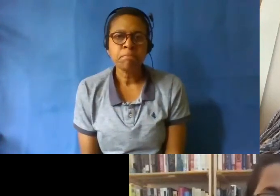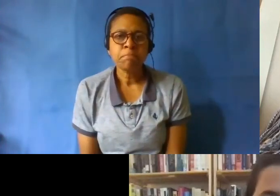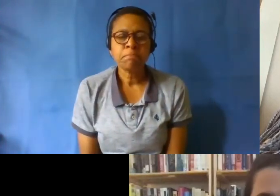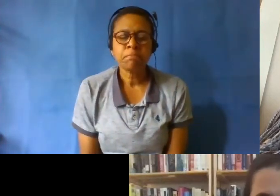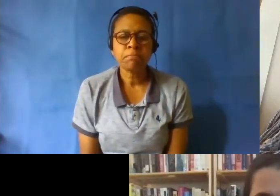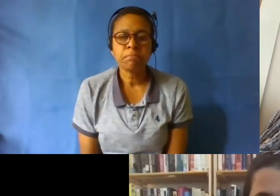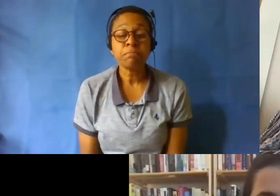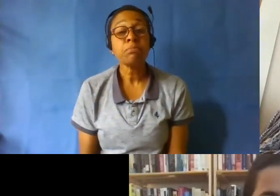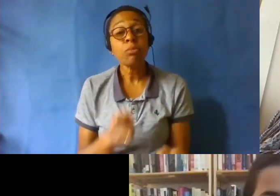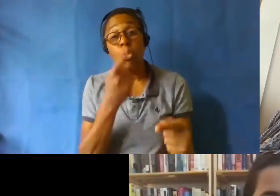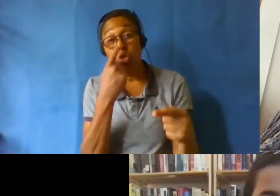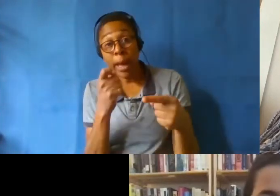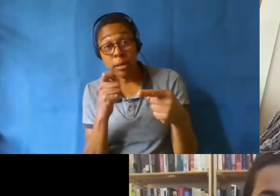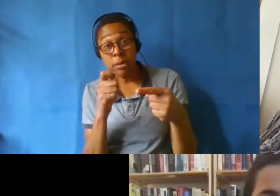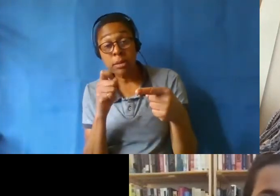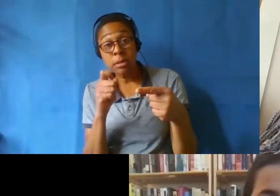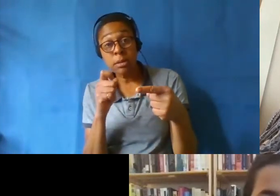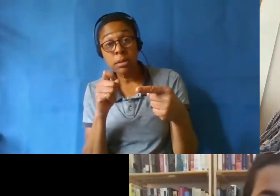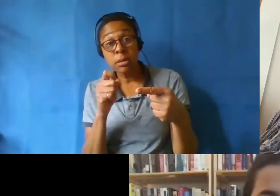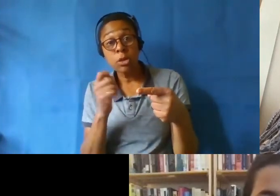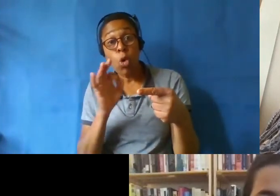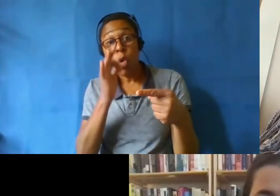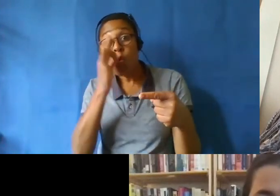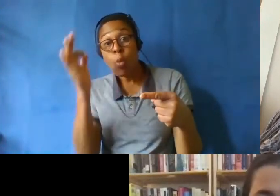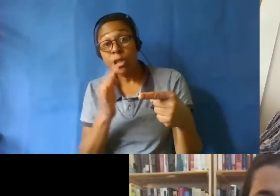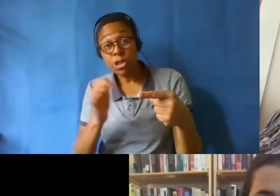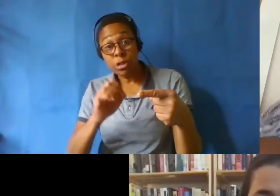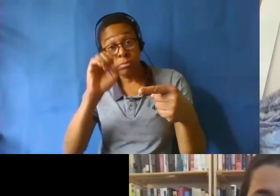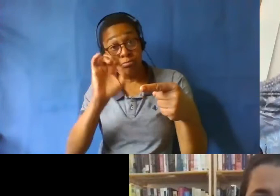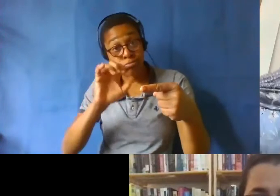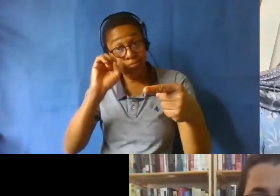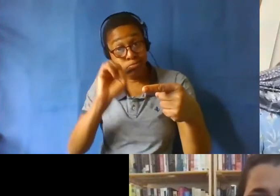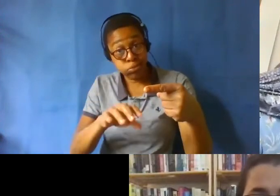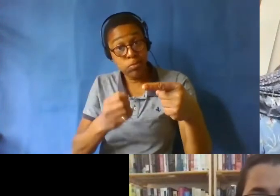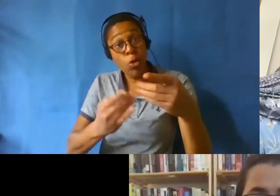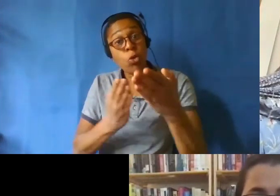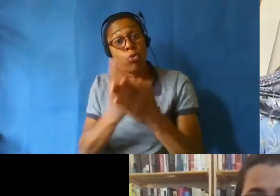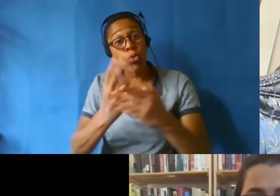questions on the chat in Zoom or on the live chat on Twitter you can use the